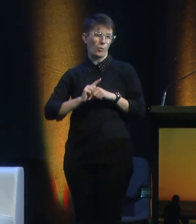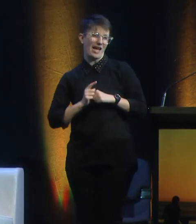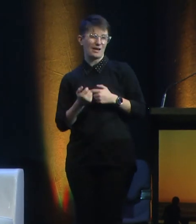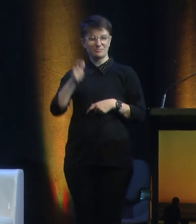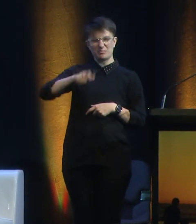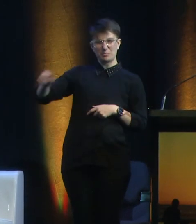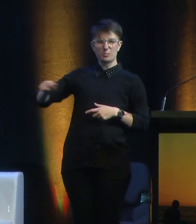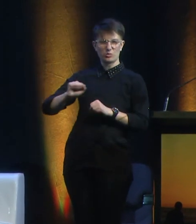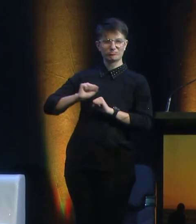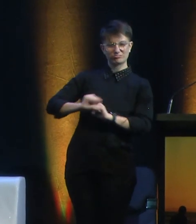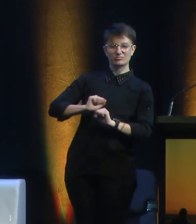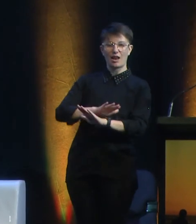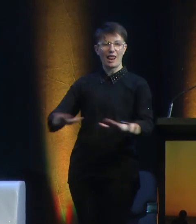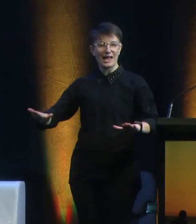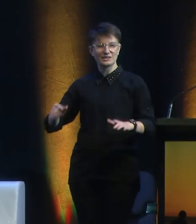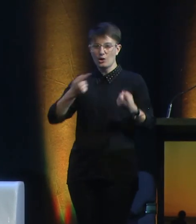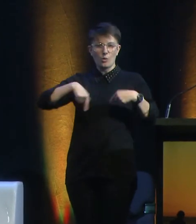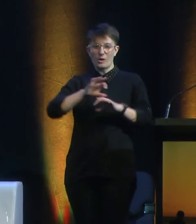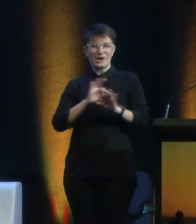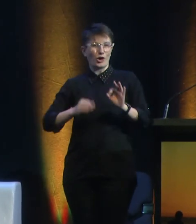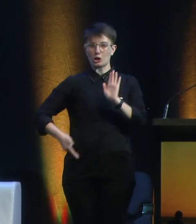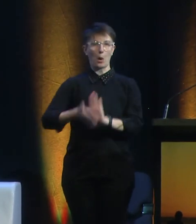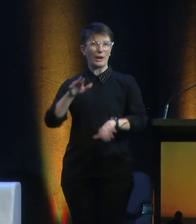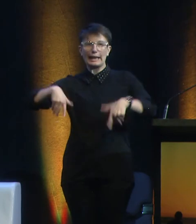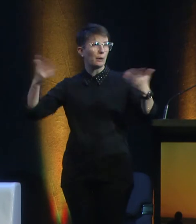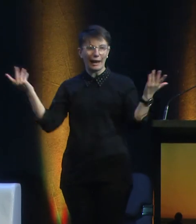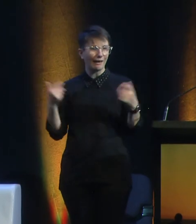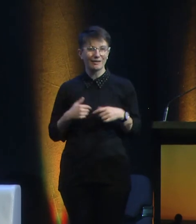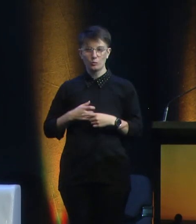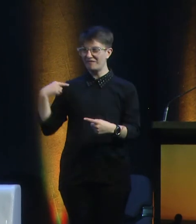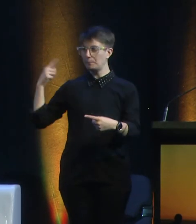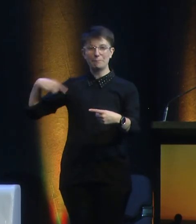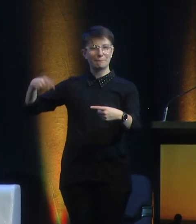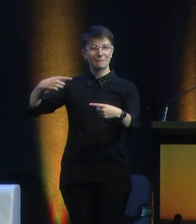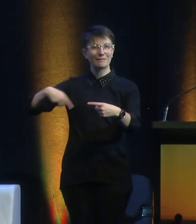not going anywhere. We’ve been here forever and we're going to be here forever, and you